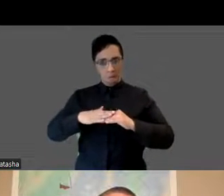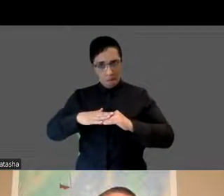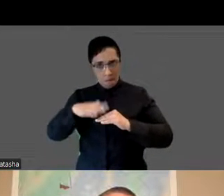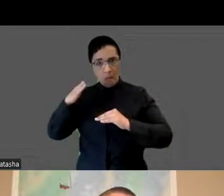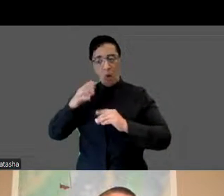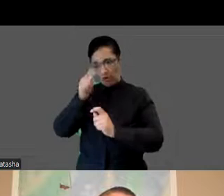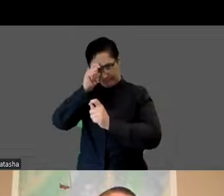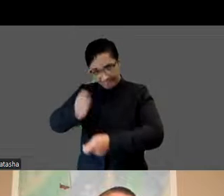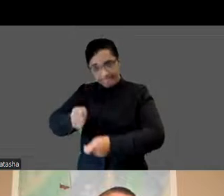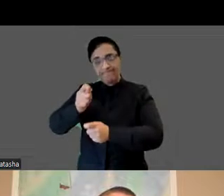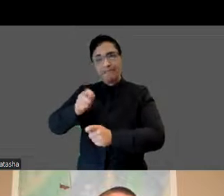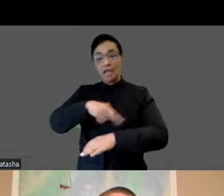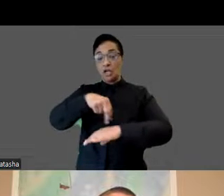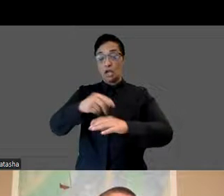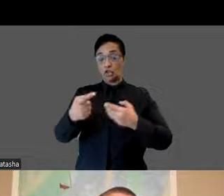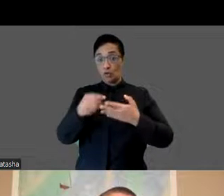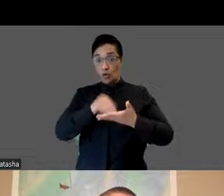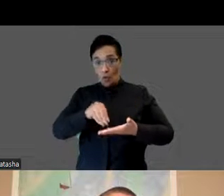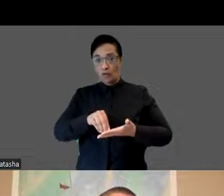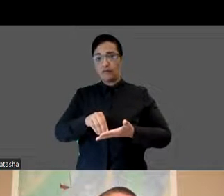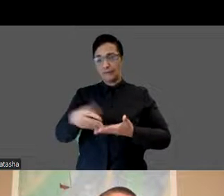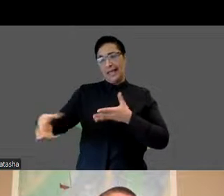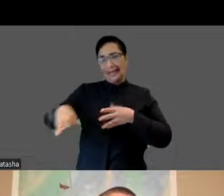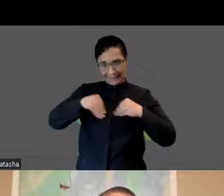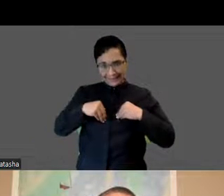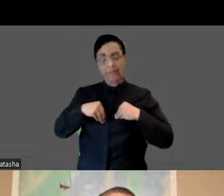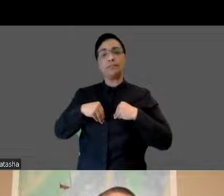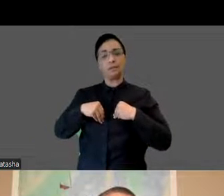national statistical office but not in Europe, for example.